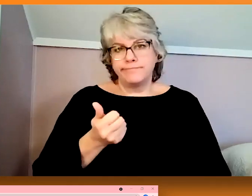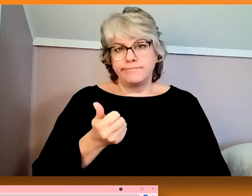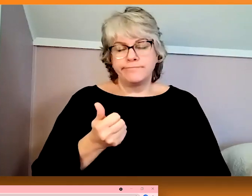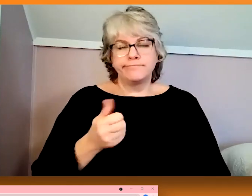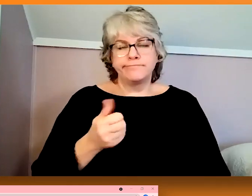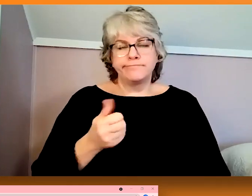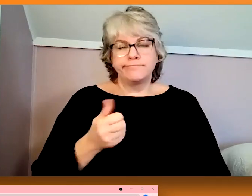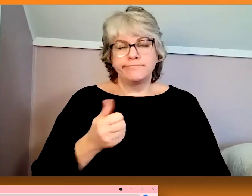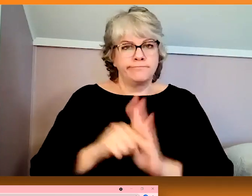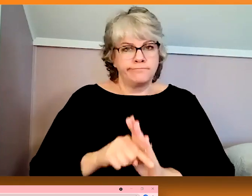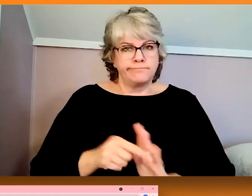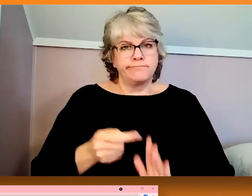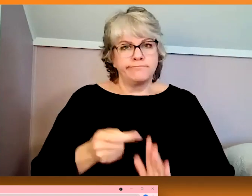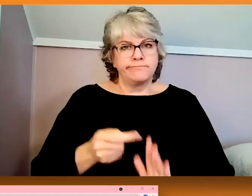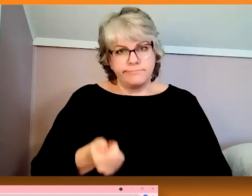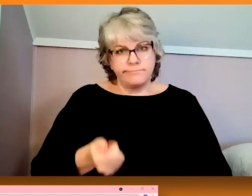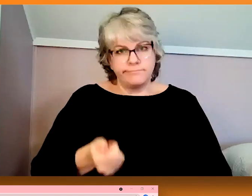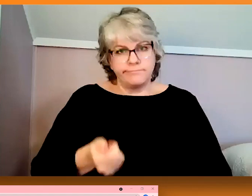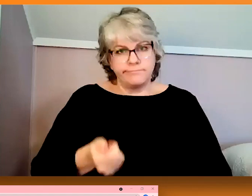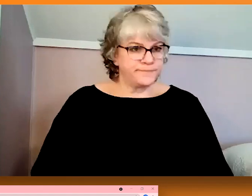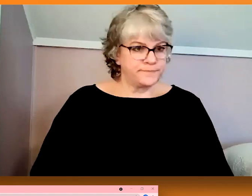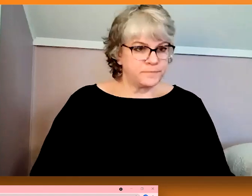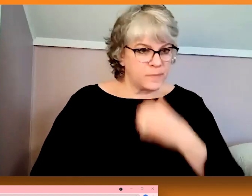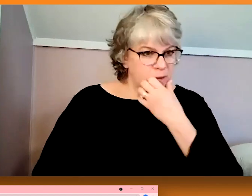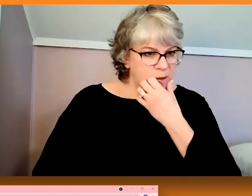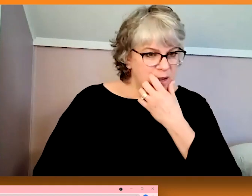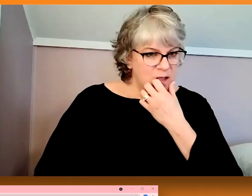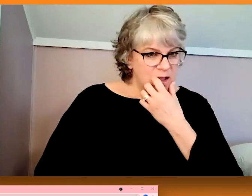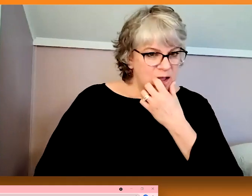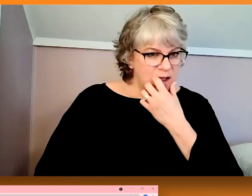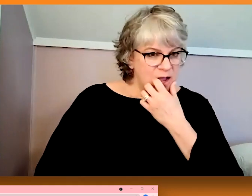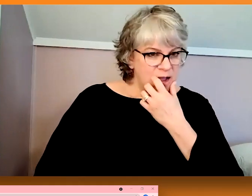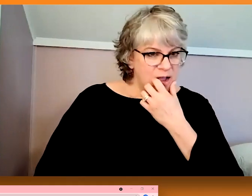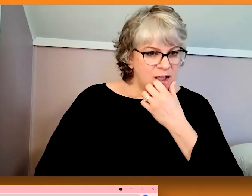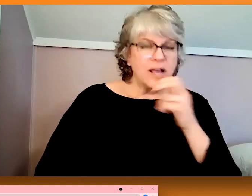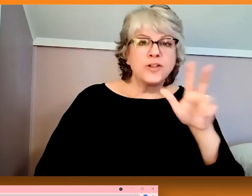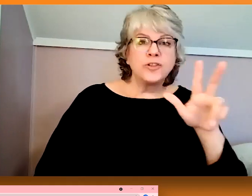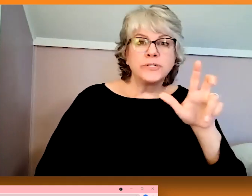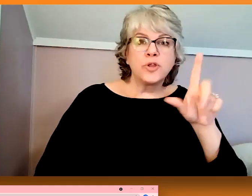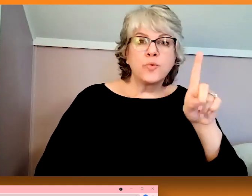Maybe you're--well, actually, let's see what that did first.